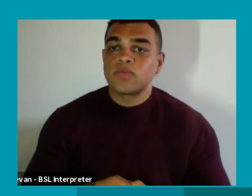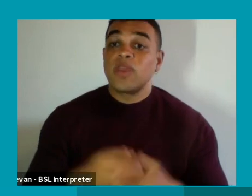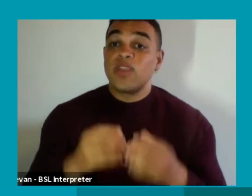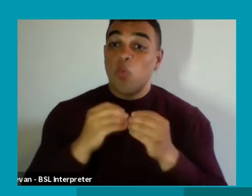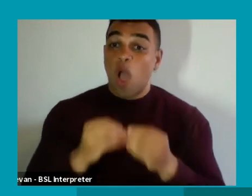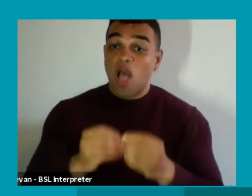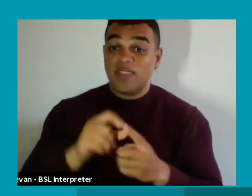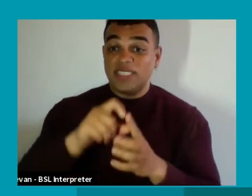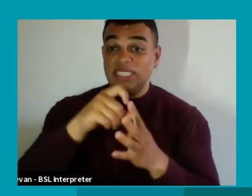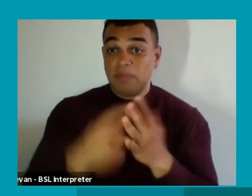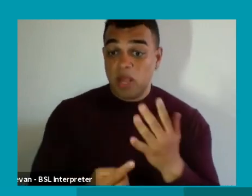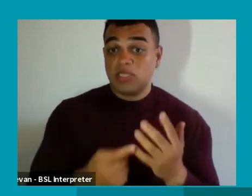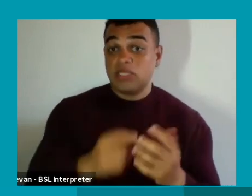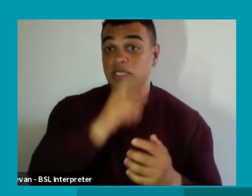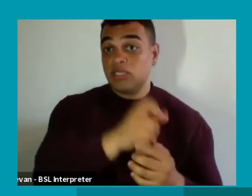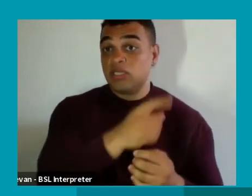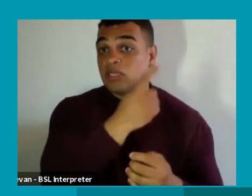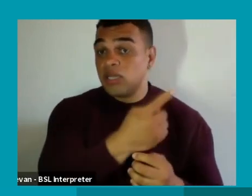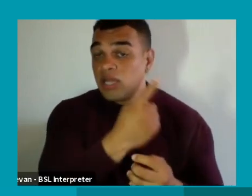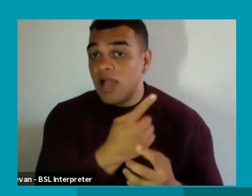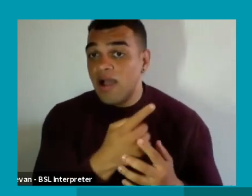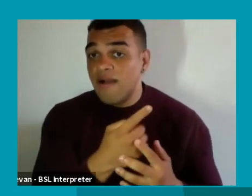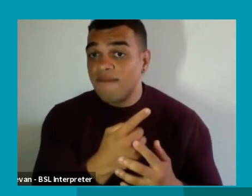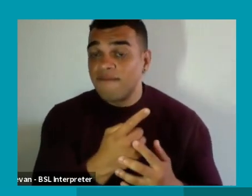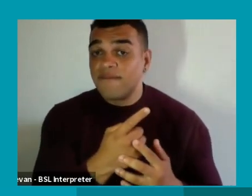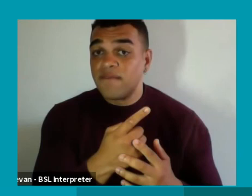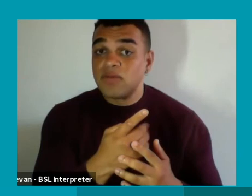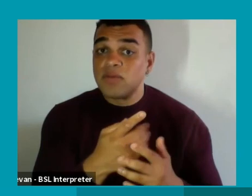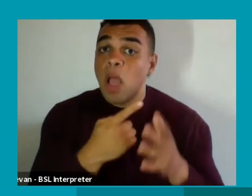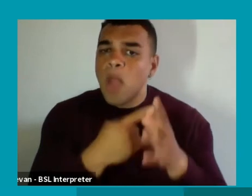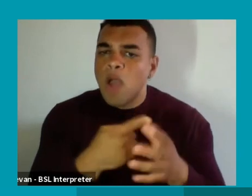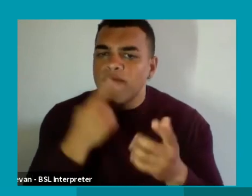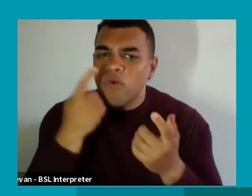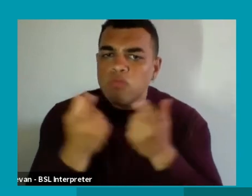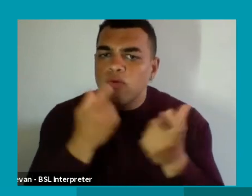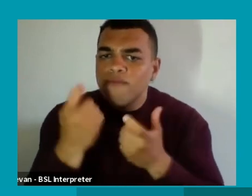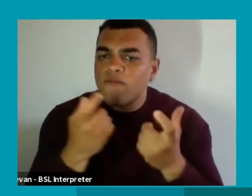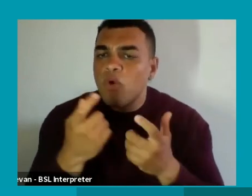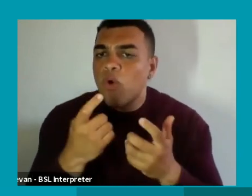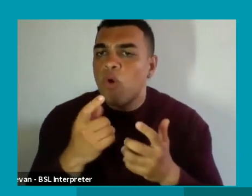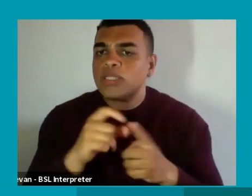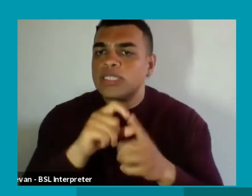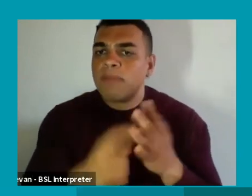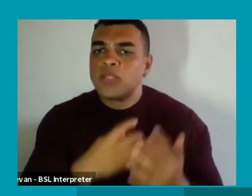Where the employers recognized disabled people as equals. But I want to apply for a job that doesn't have the awareness.